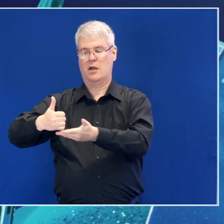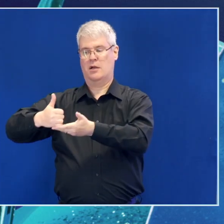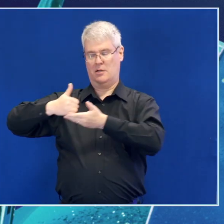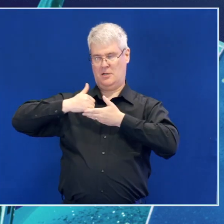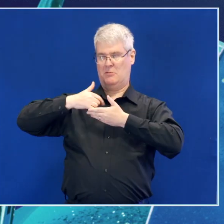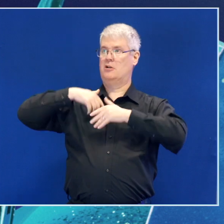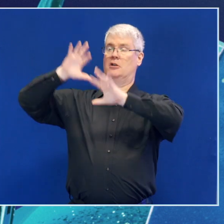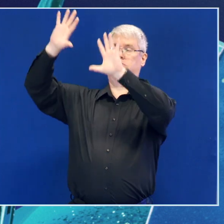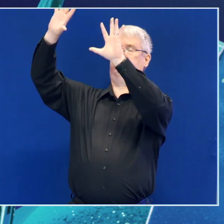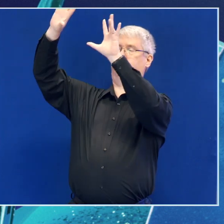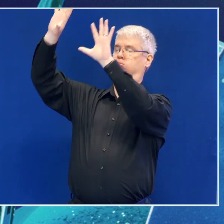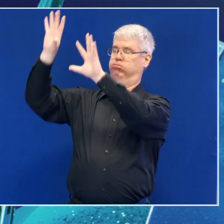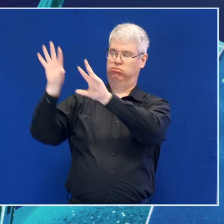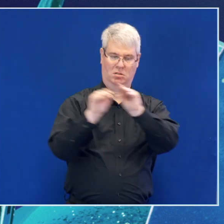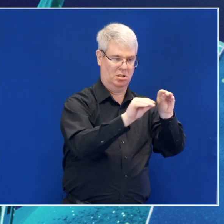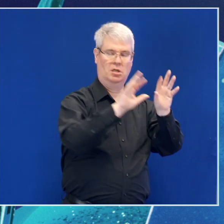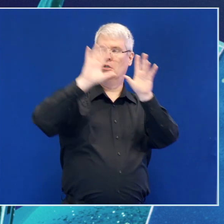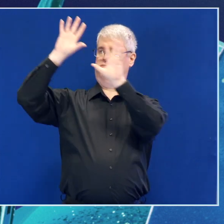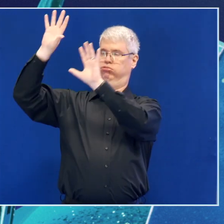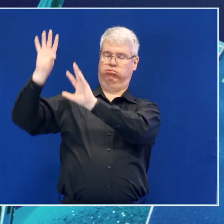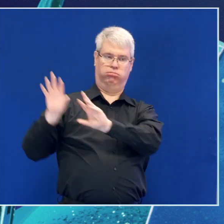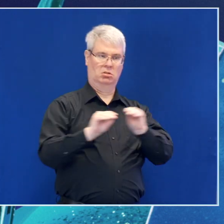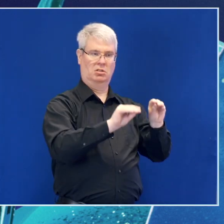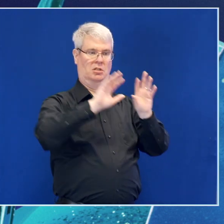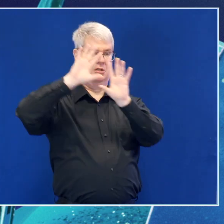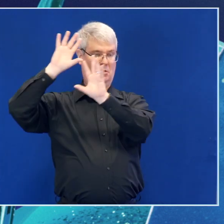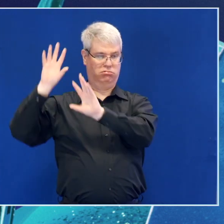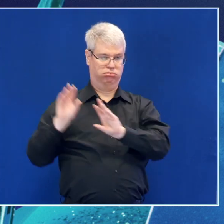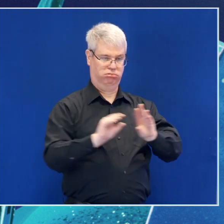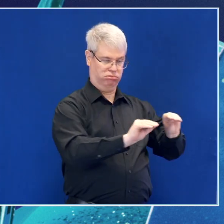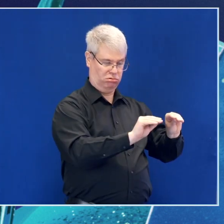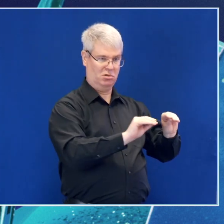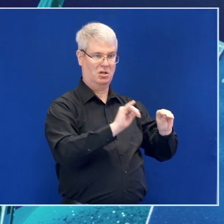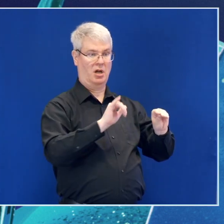and it is not designed to place action items on the customer.